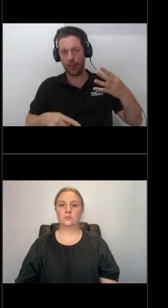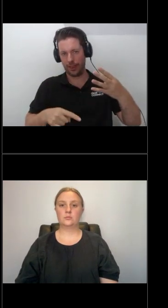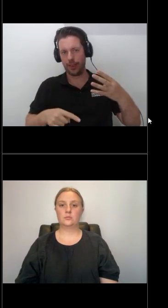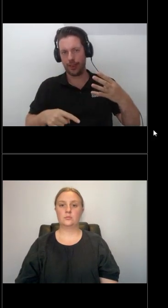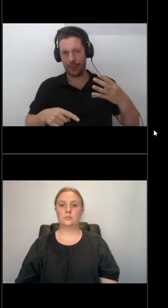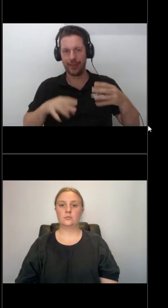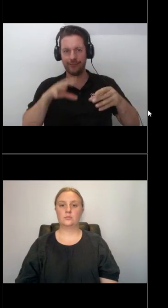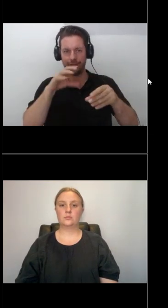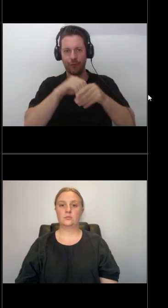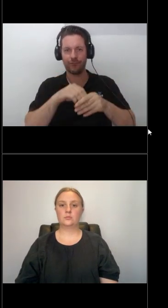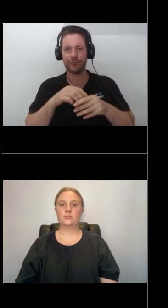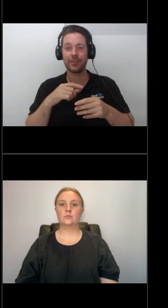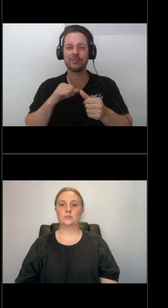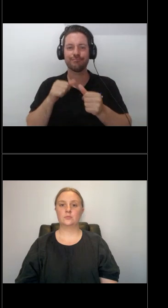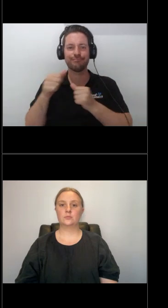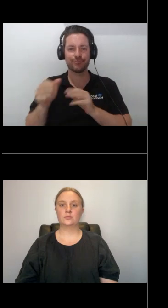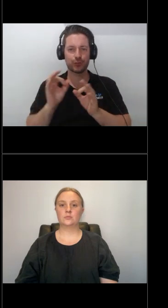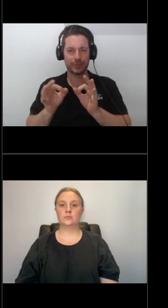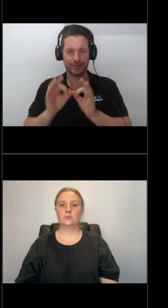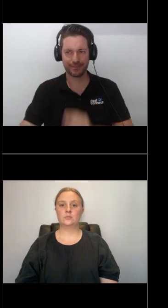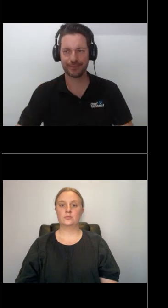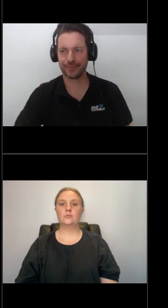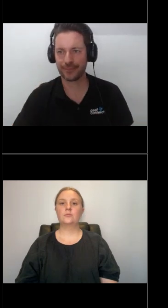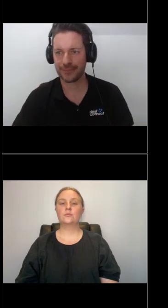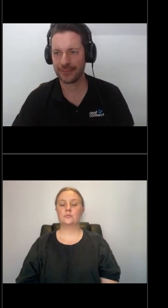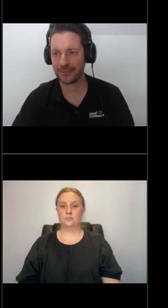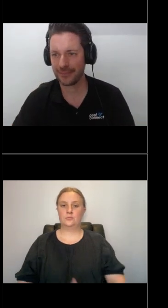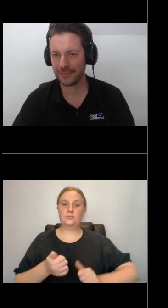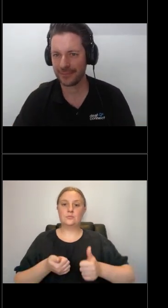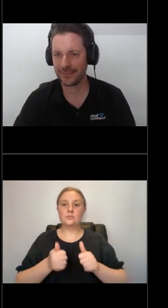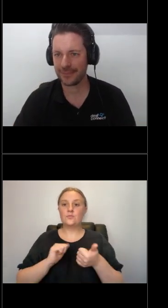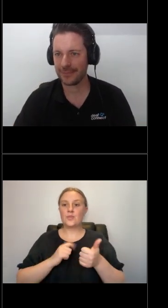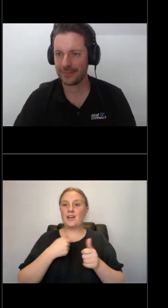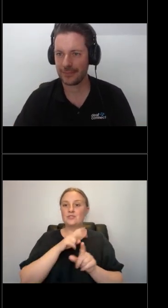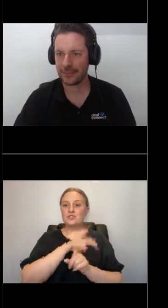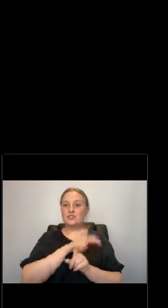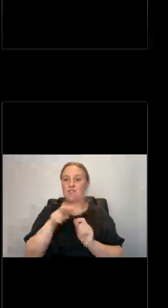I've just skipped it. Skip to page now.